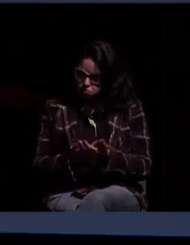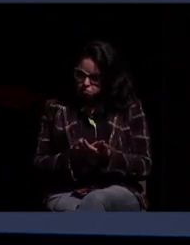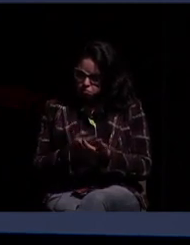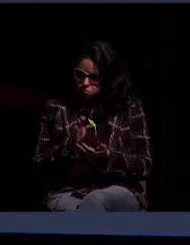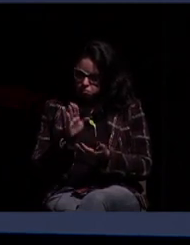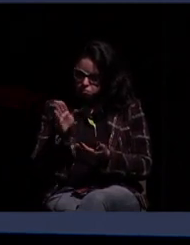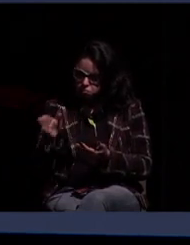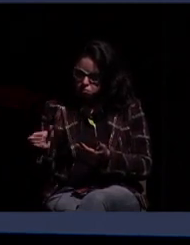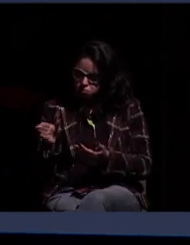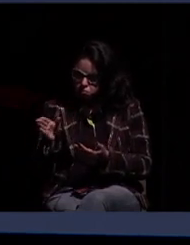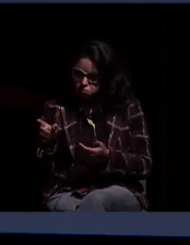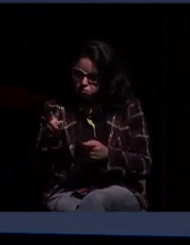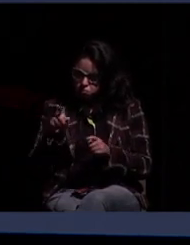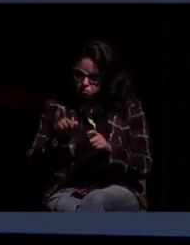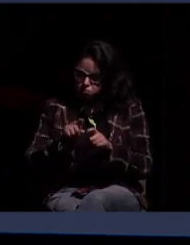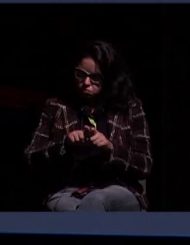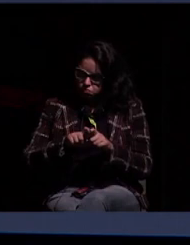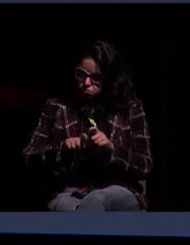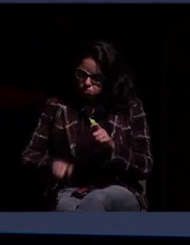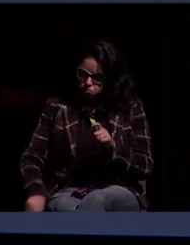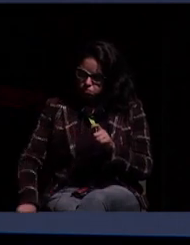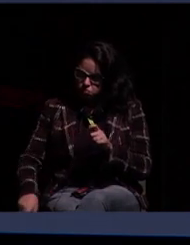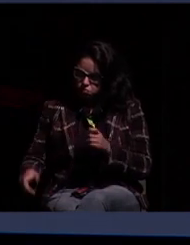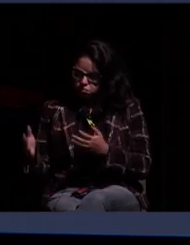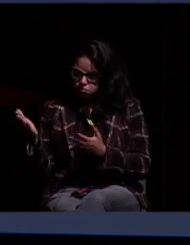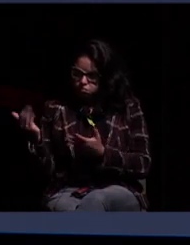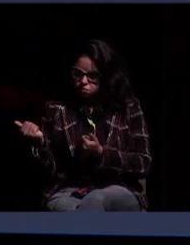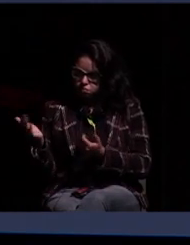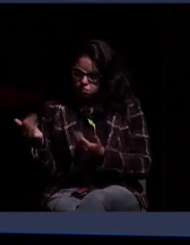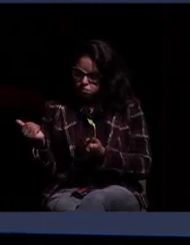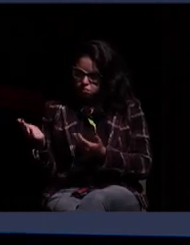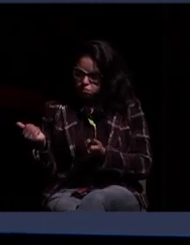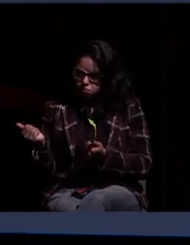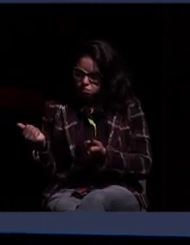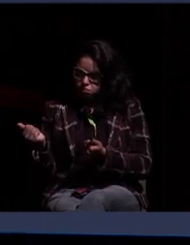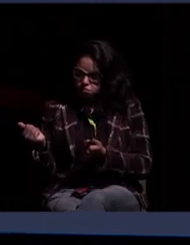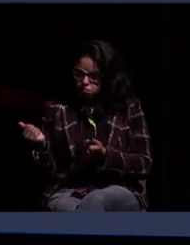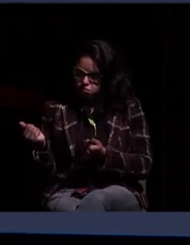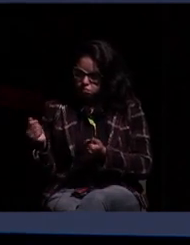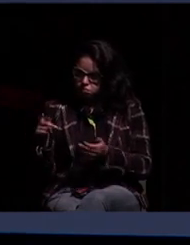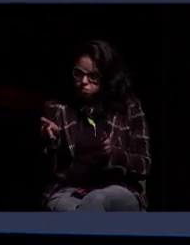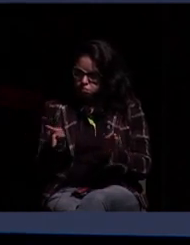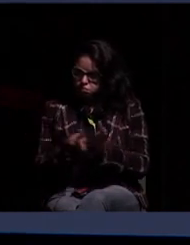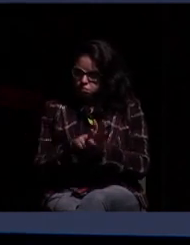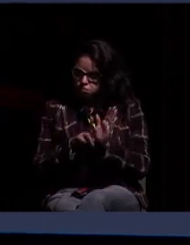the sexuality of young people, representations and experiences,